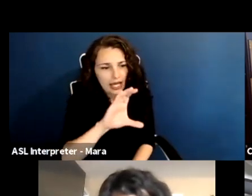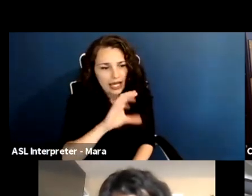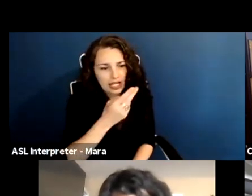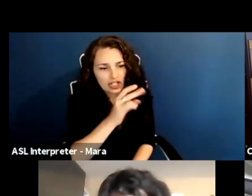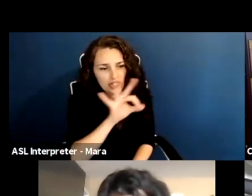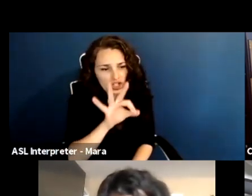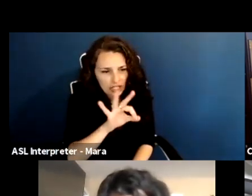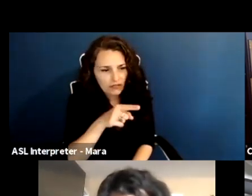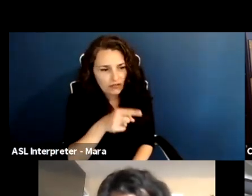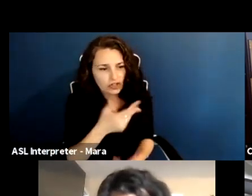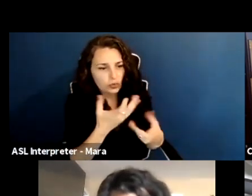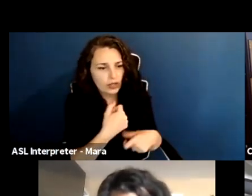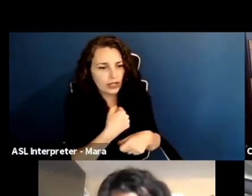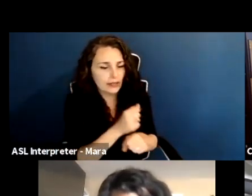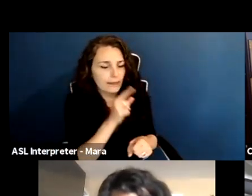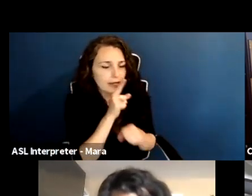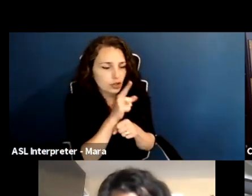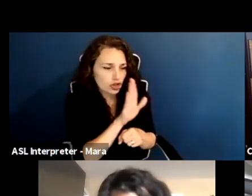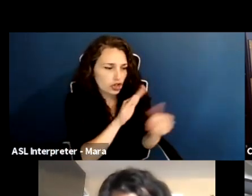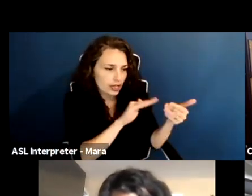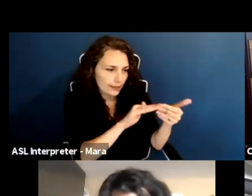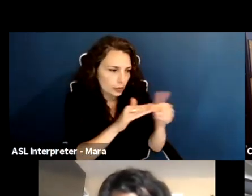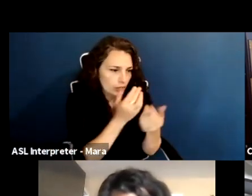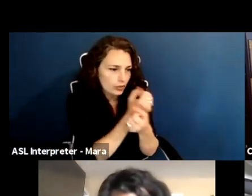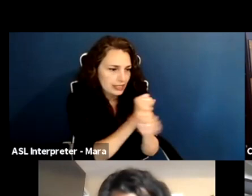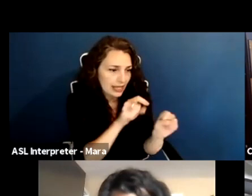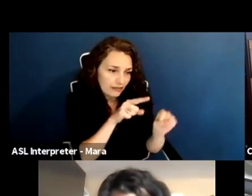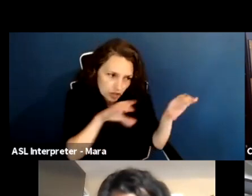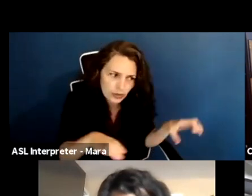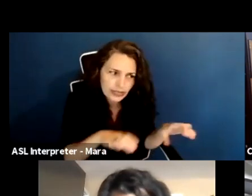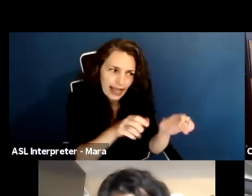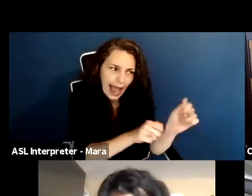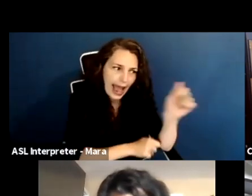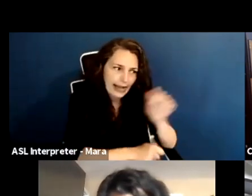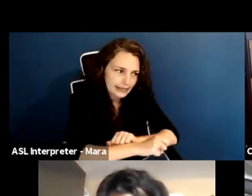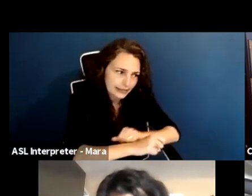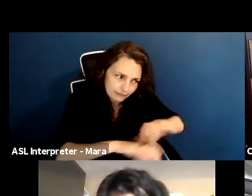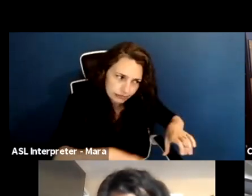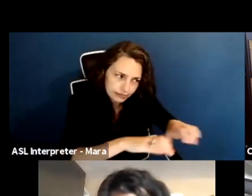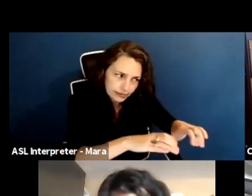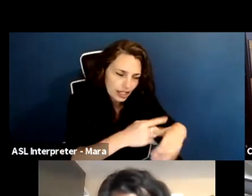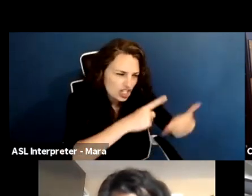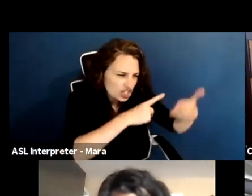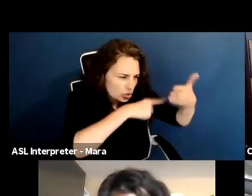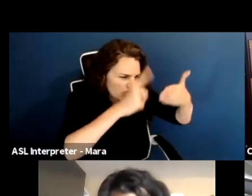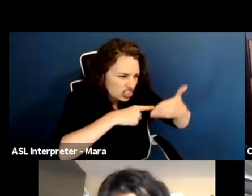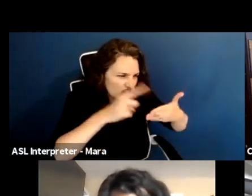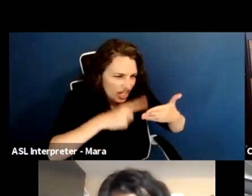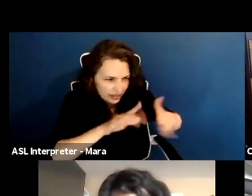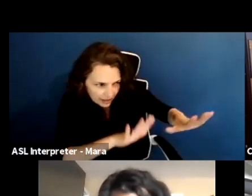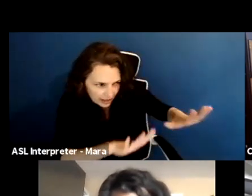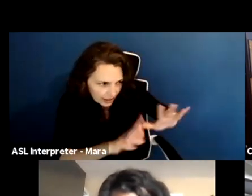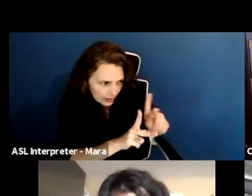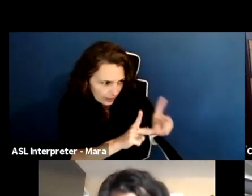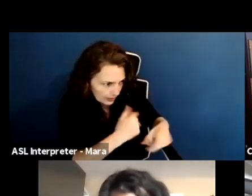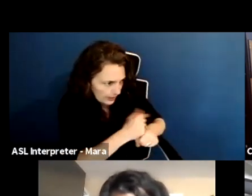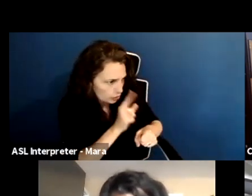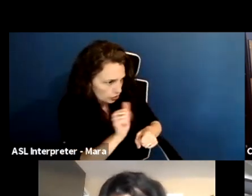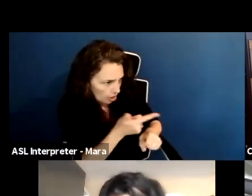she kept her community safe and she was a place to make sure to check on everyone and give people things. And it just added to what she was doing.